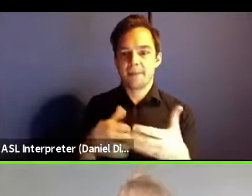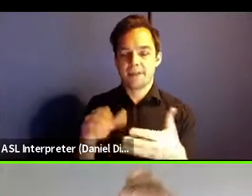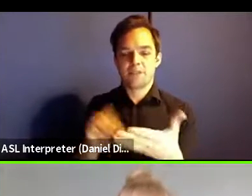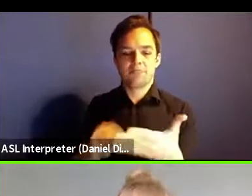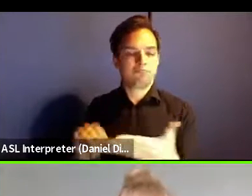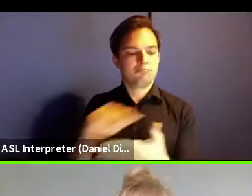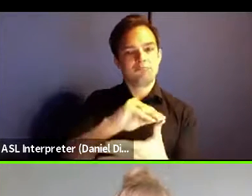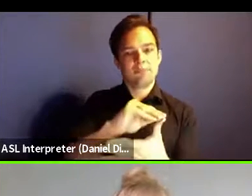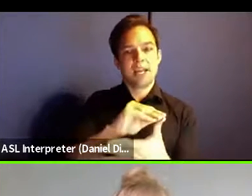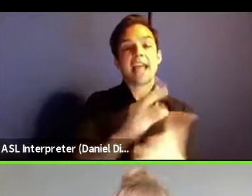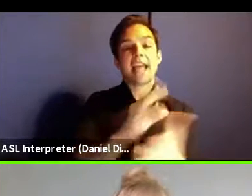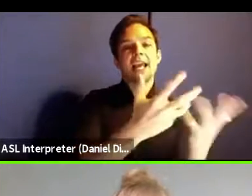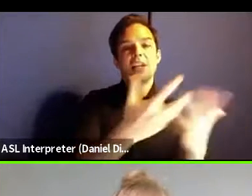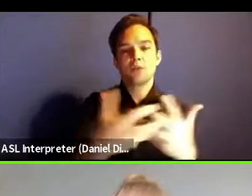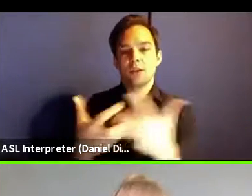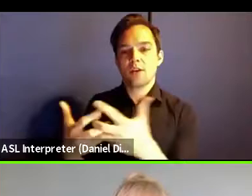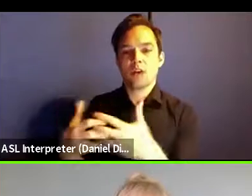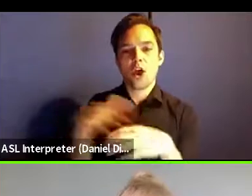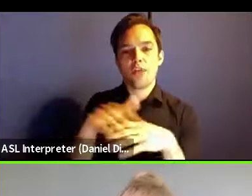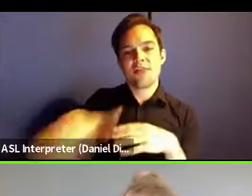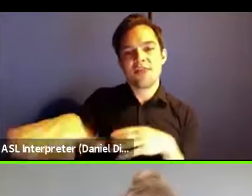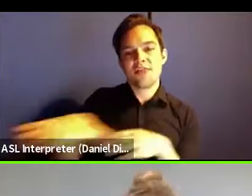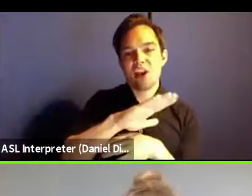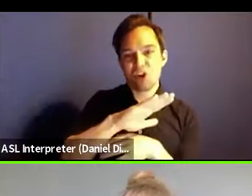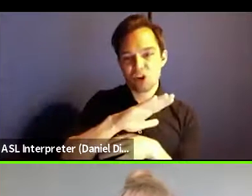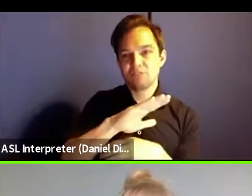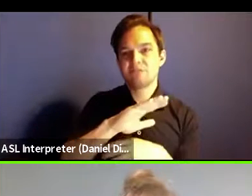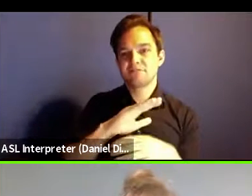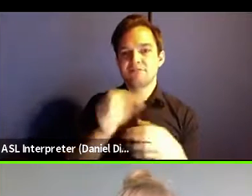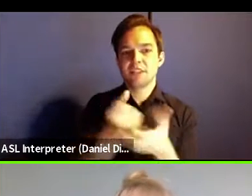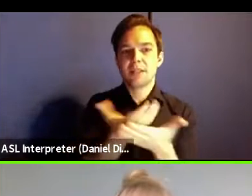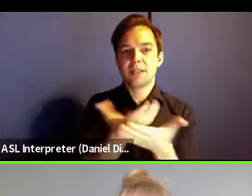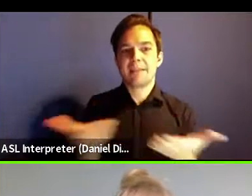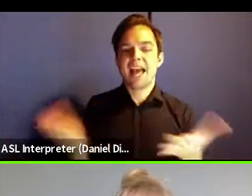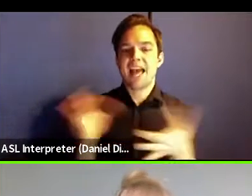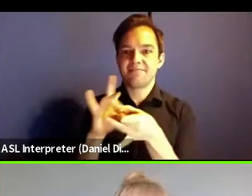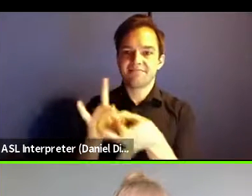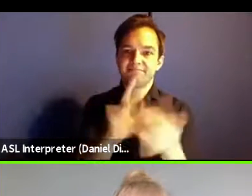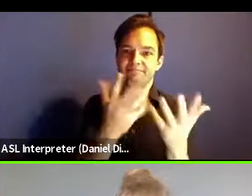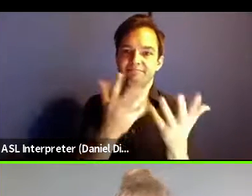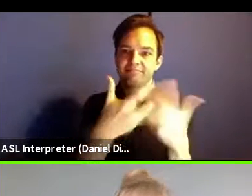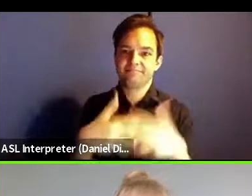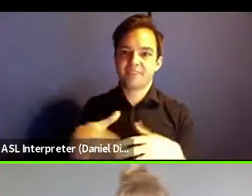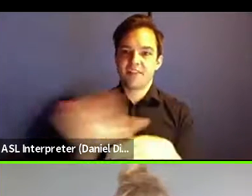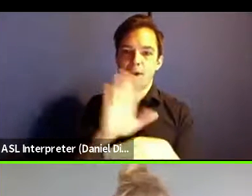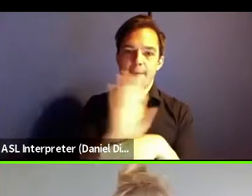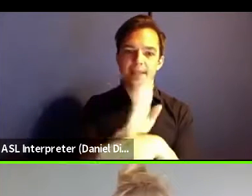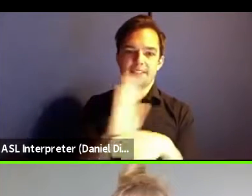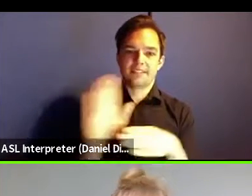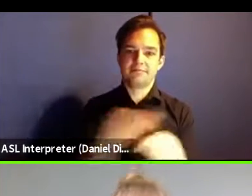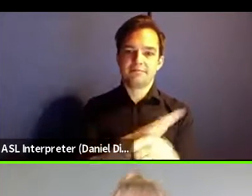across their supply chain, and that is to fully, strategically, integrate it, and the leader is responsible.